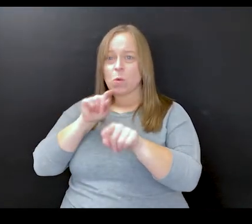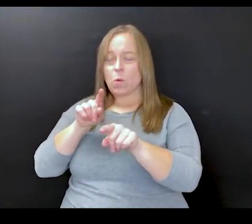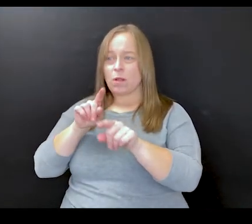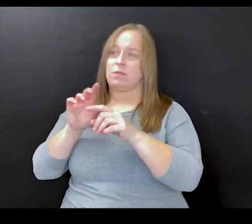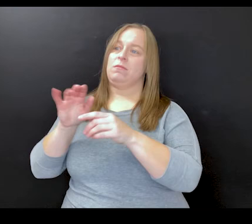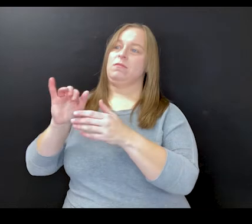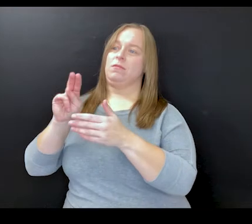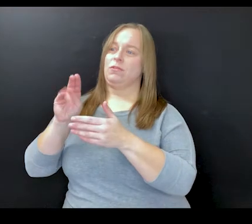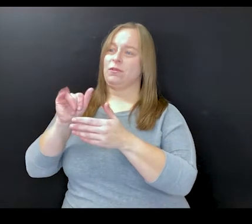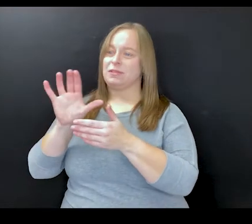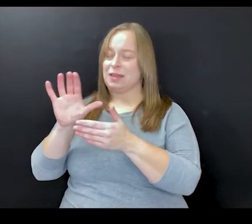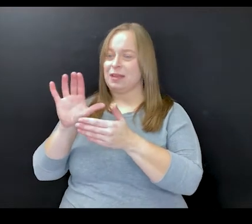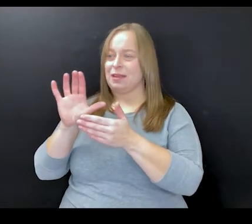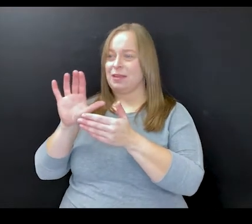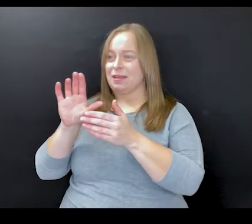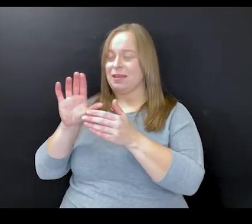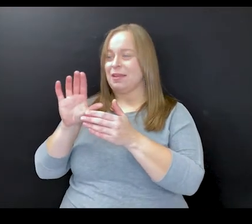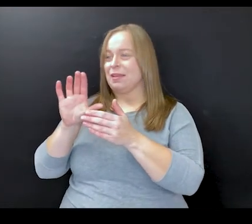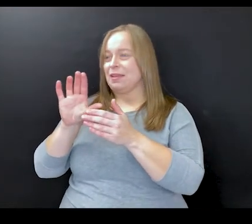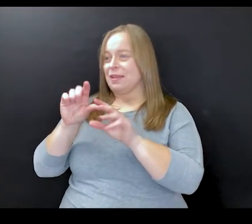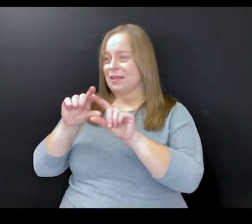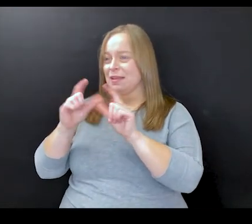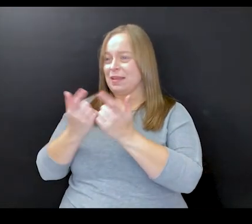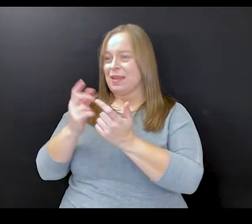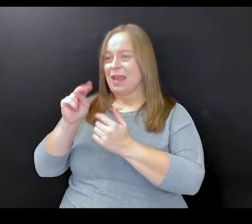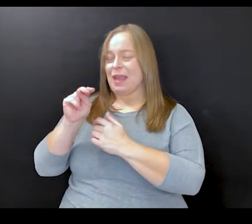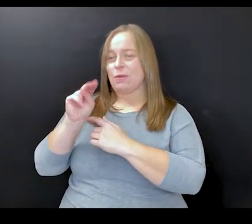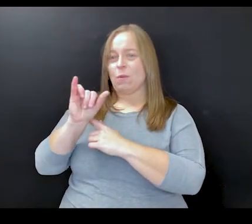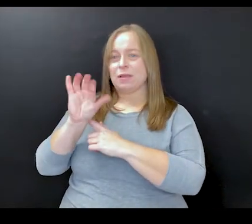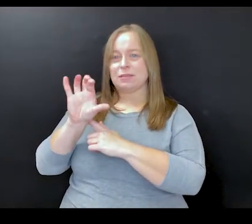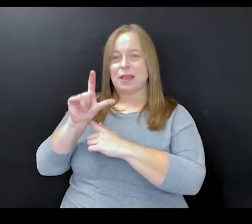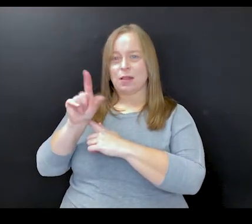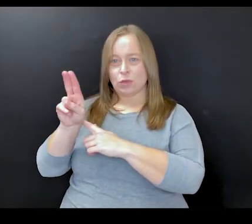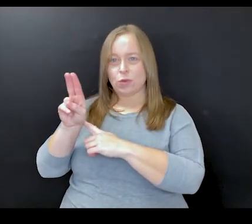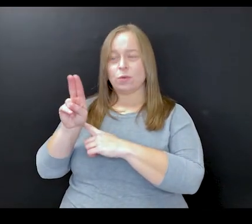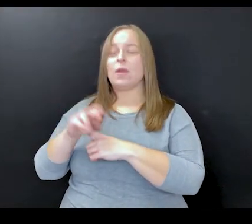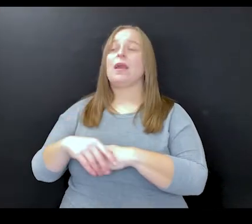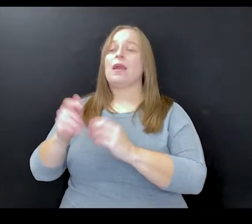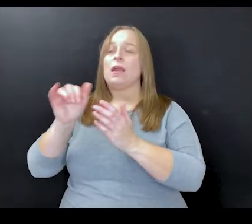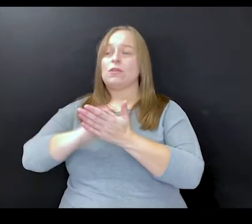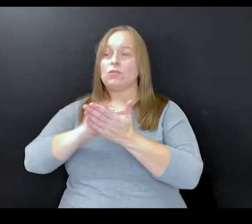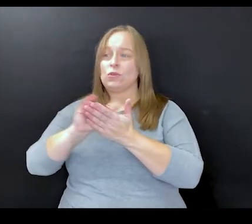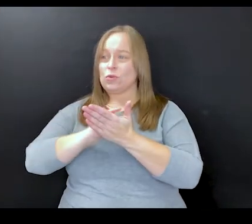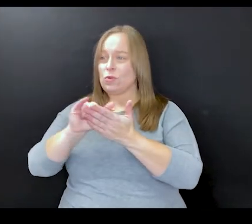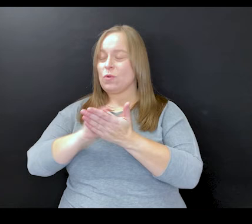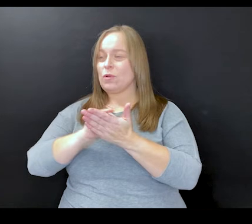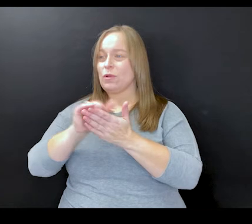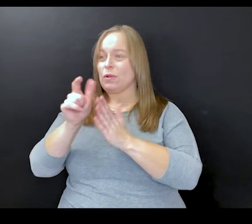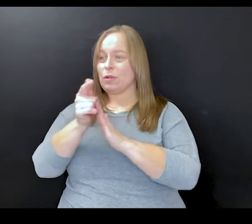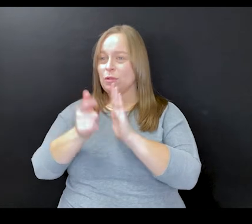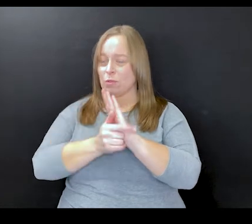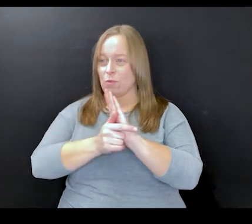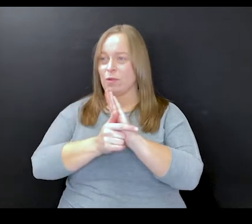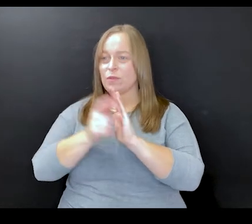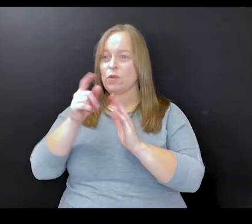along with the New York Civil Liberties Union, NYCLU, and New York Lawyers for Public Interest, NYLPI,